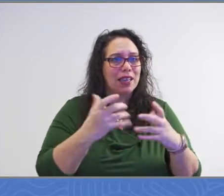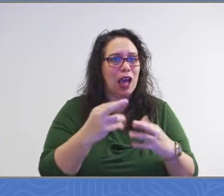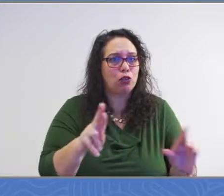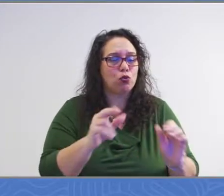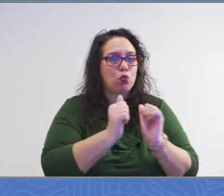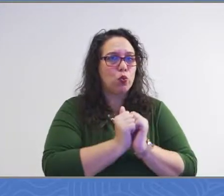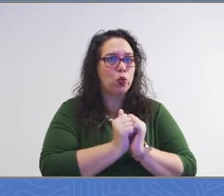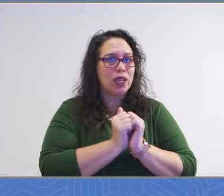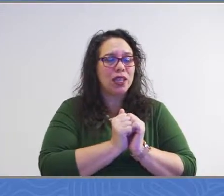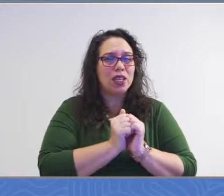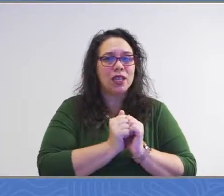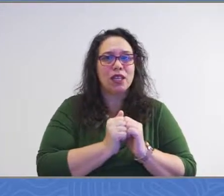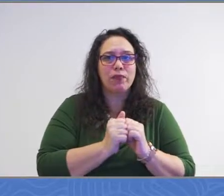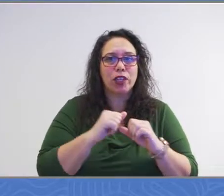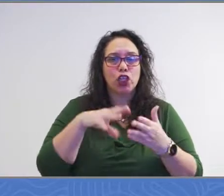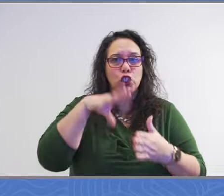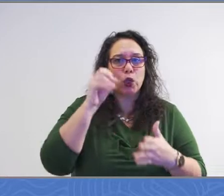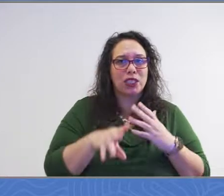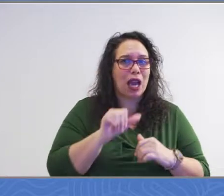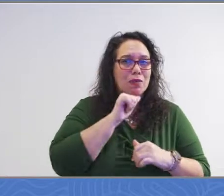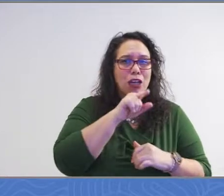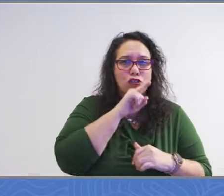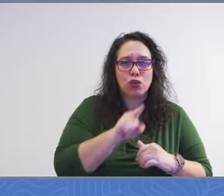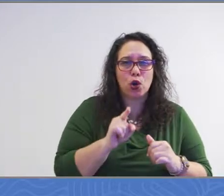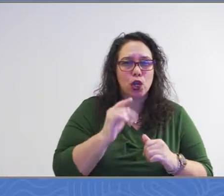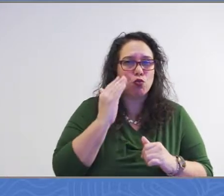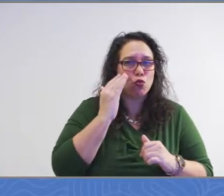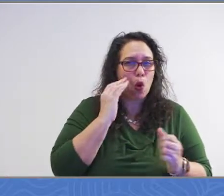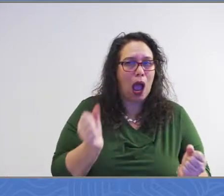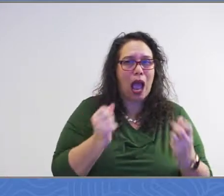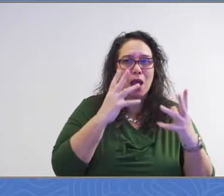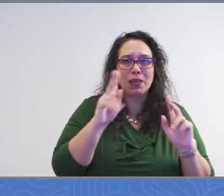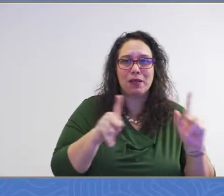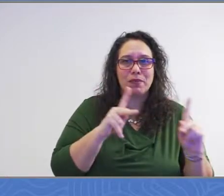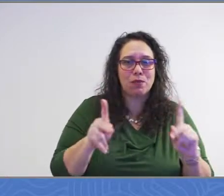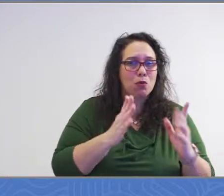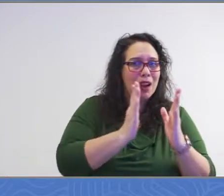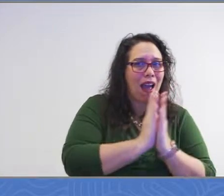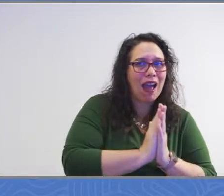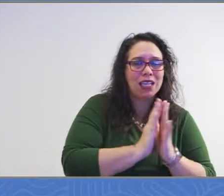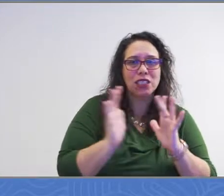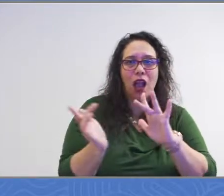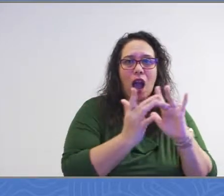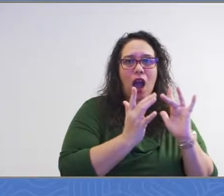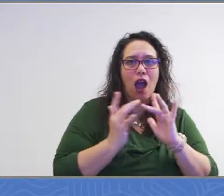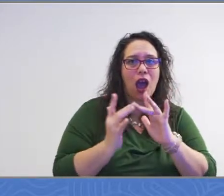I'm not sure if you're aware of the amount of individuals that we are being asked to come in contact with on a daily basis,